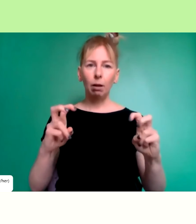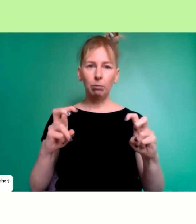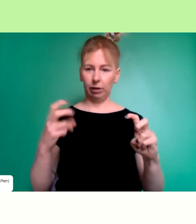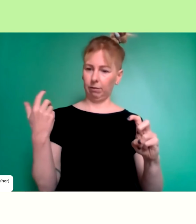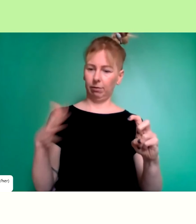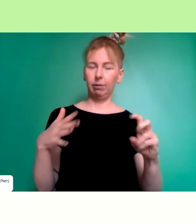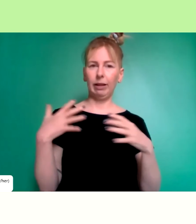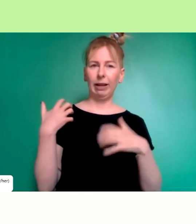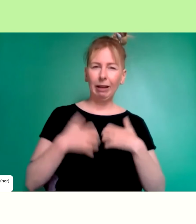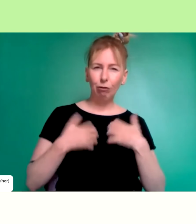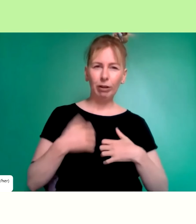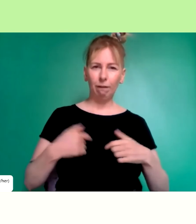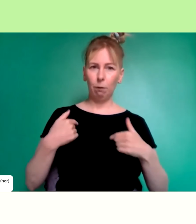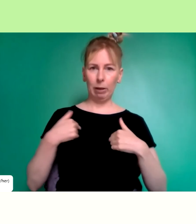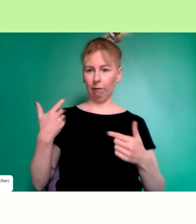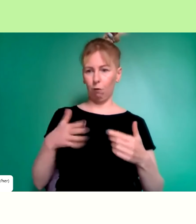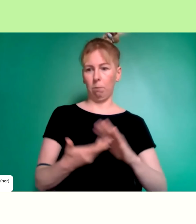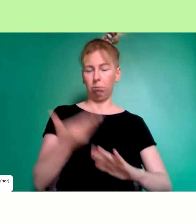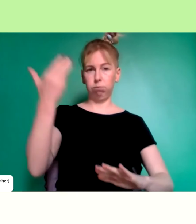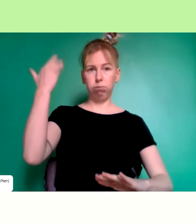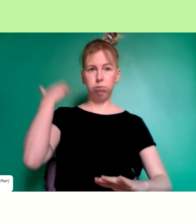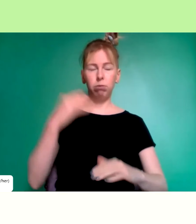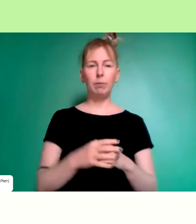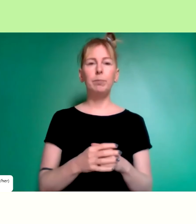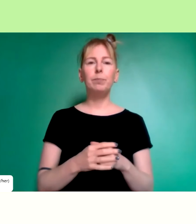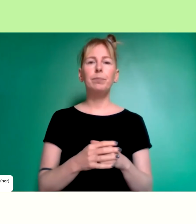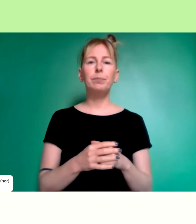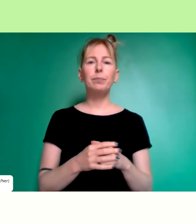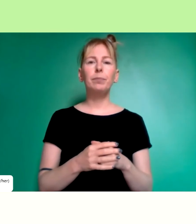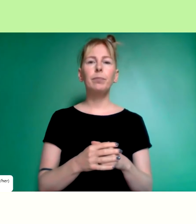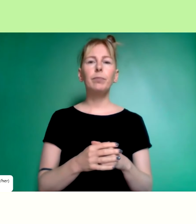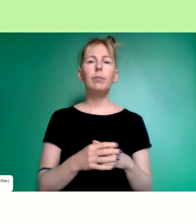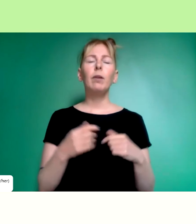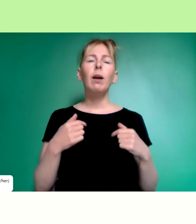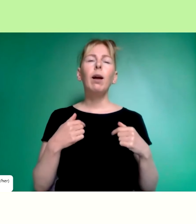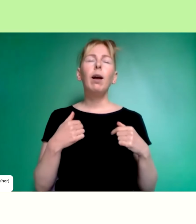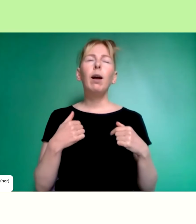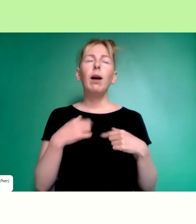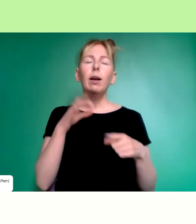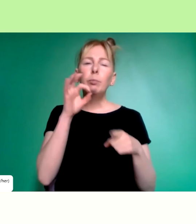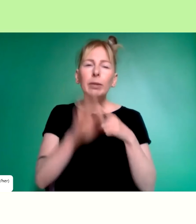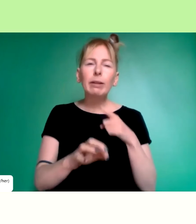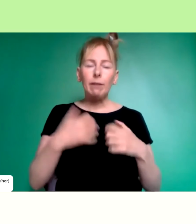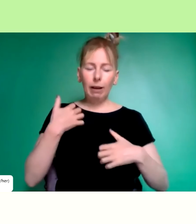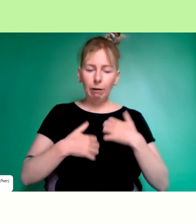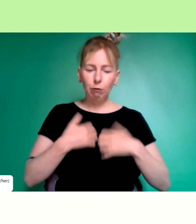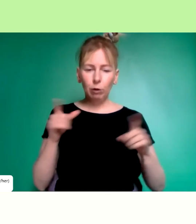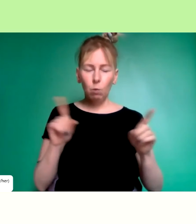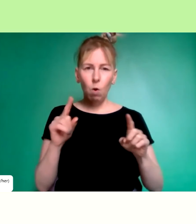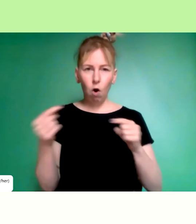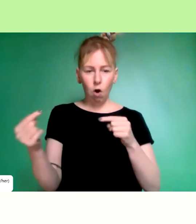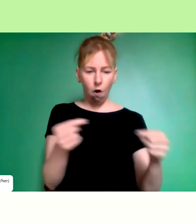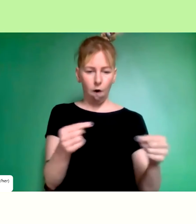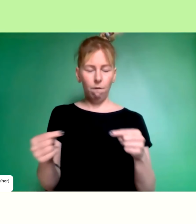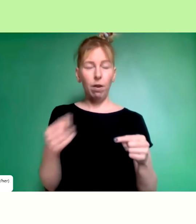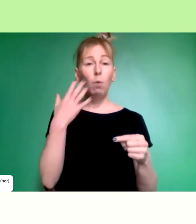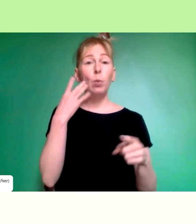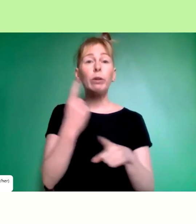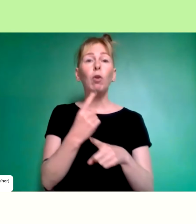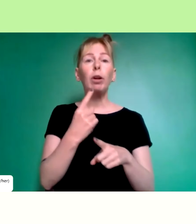And, in particular, I'm interested in this idea of conflict in Anglo Saxon legal systems,